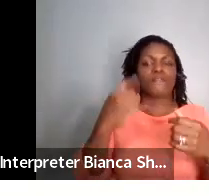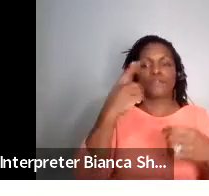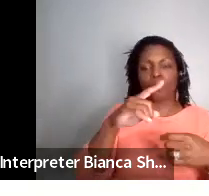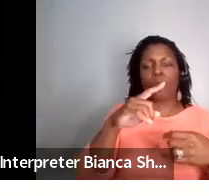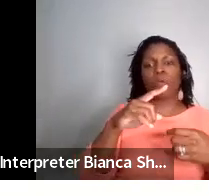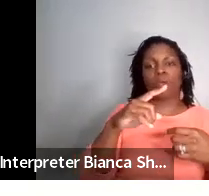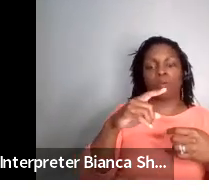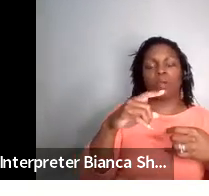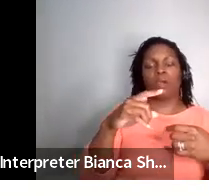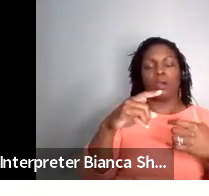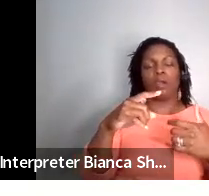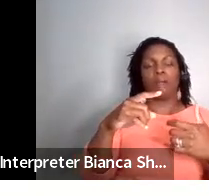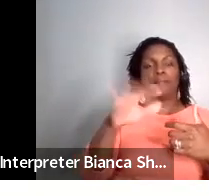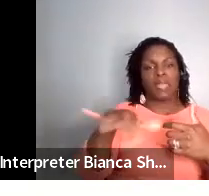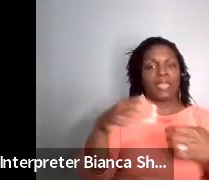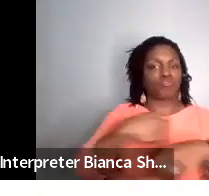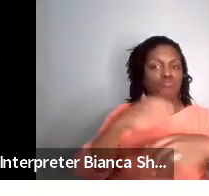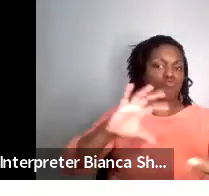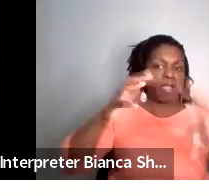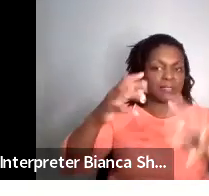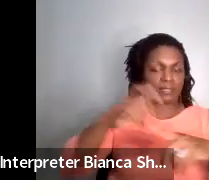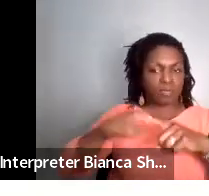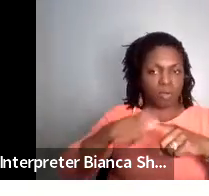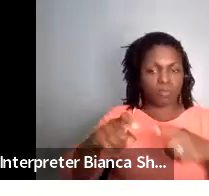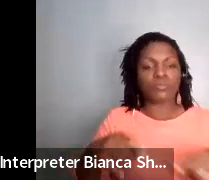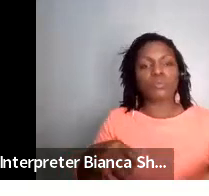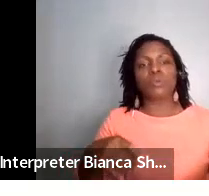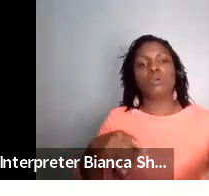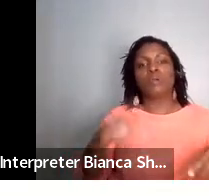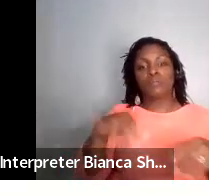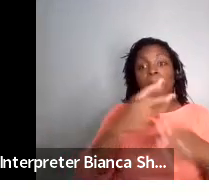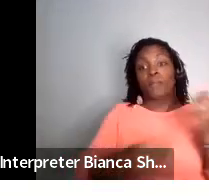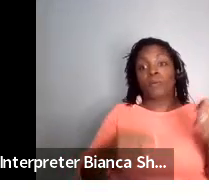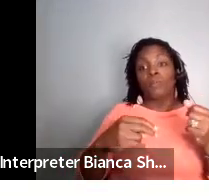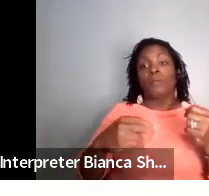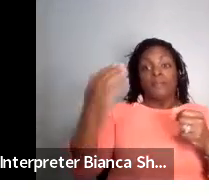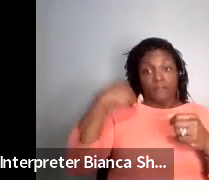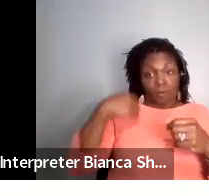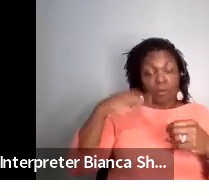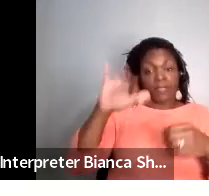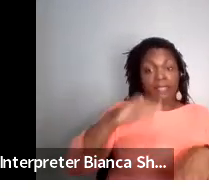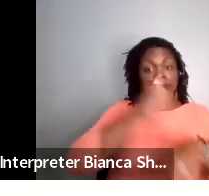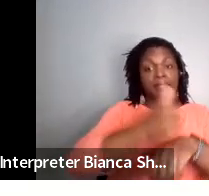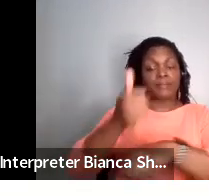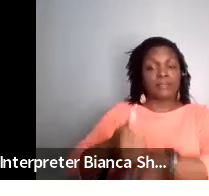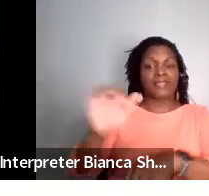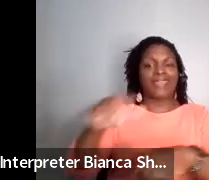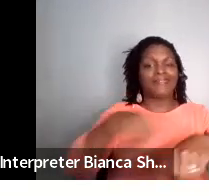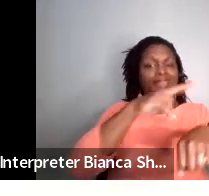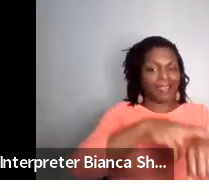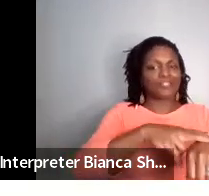And so these and both of these call centers, they were previously in place as part of the national Suicide prevention, hotline service.